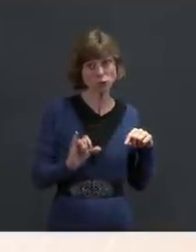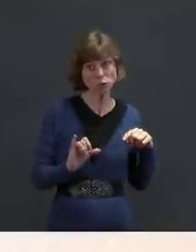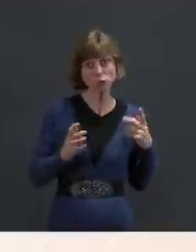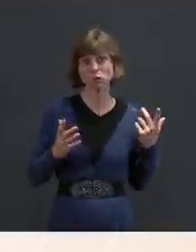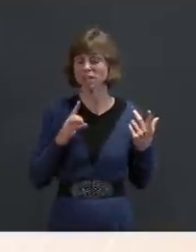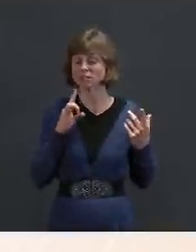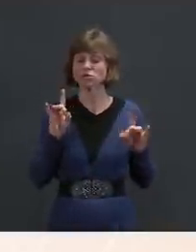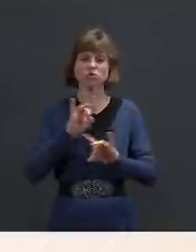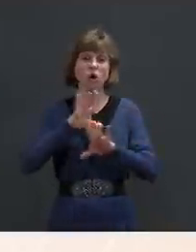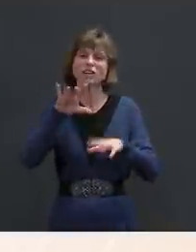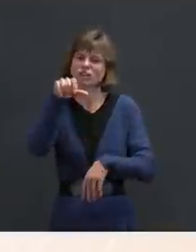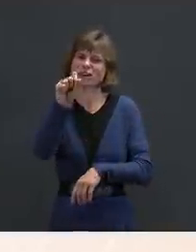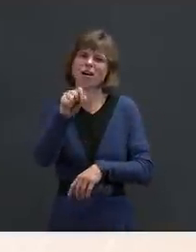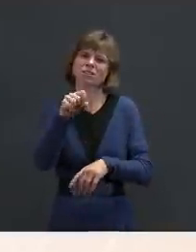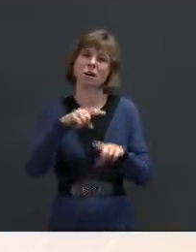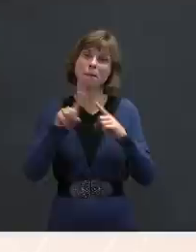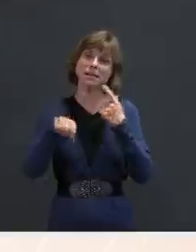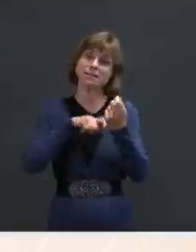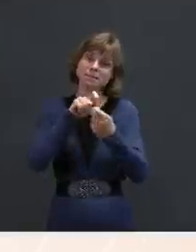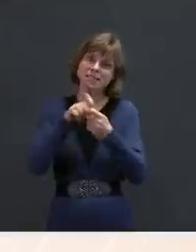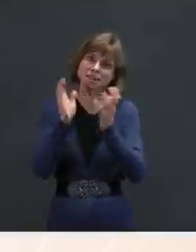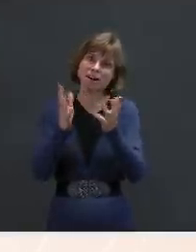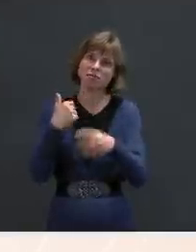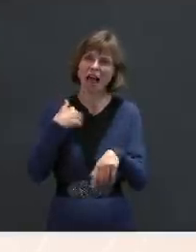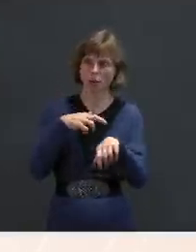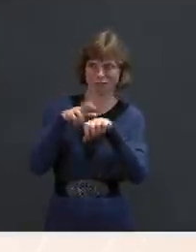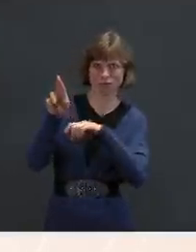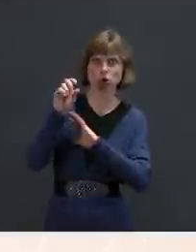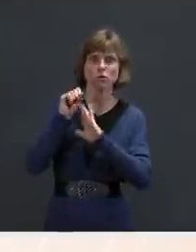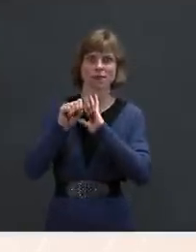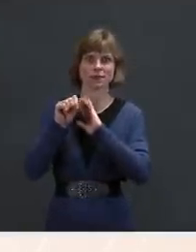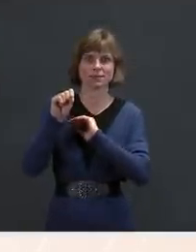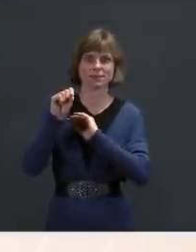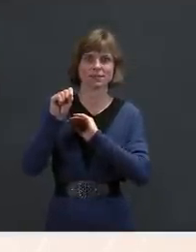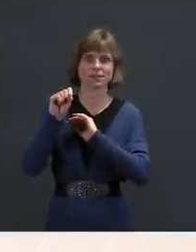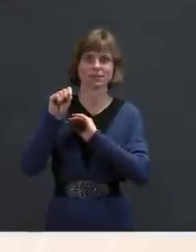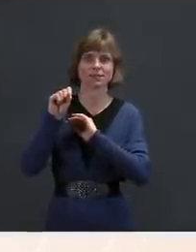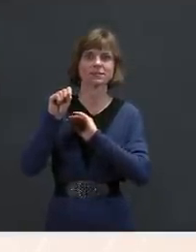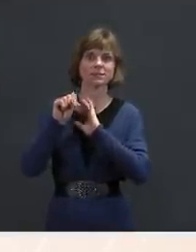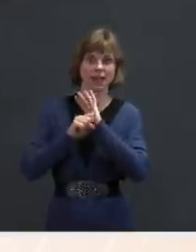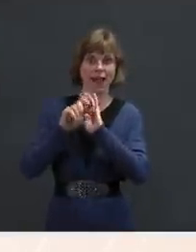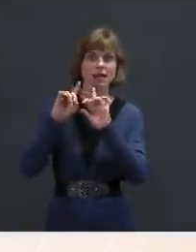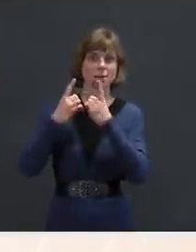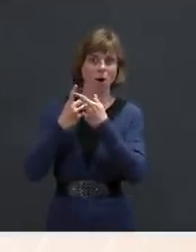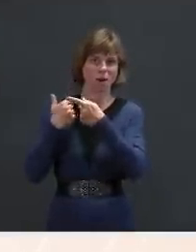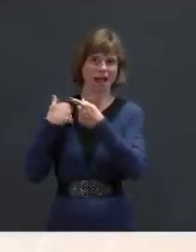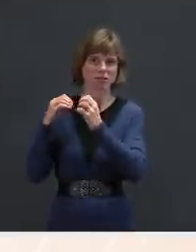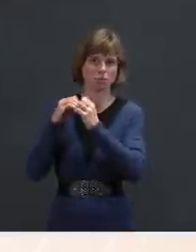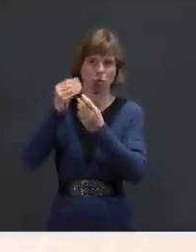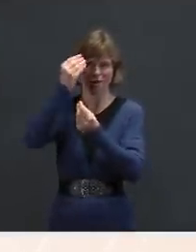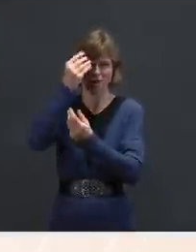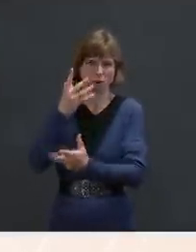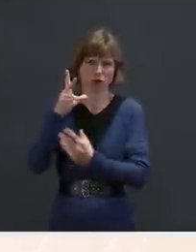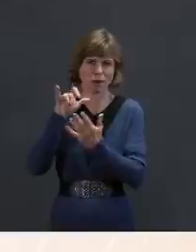But in terms of specific conversations, I'd refer to you to the State Department. They would have more specifics and more updated conversations to read out for you. The Press: Can I ask -- >> Ms. Psaki: Go ahead.